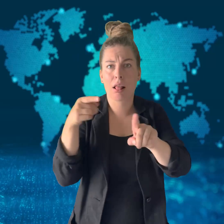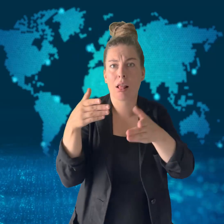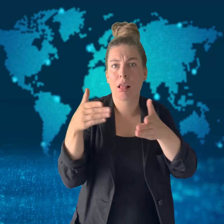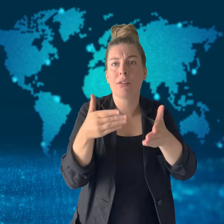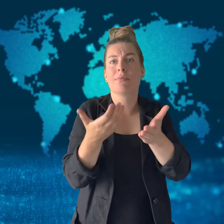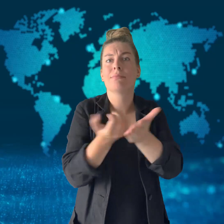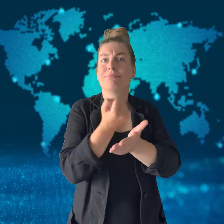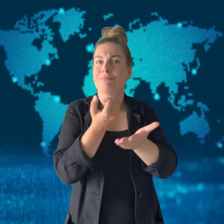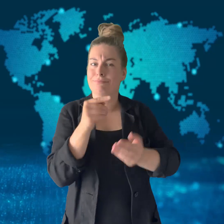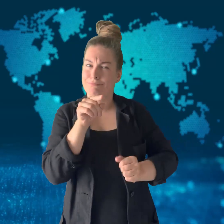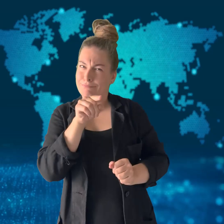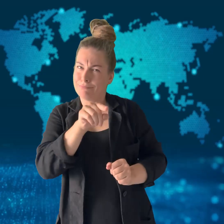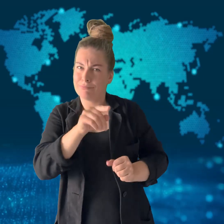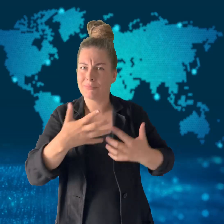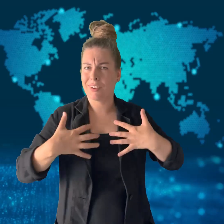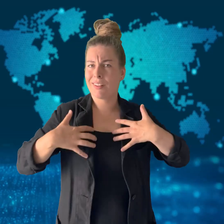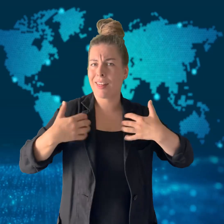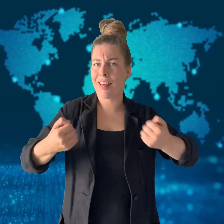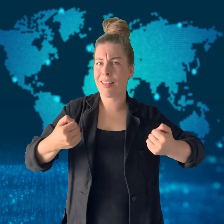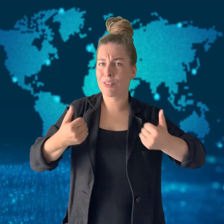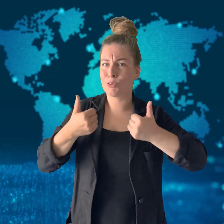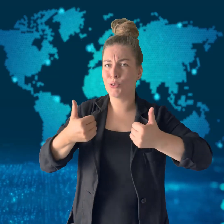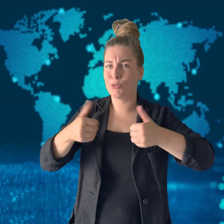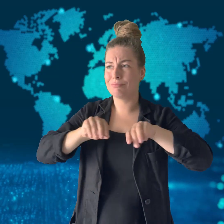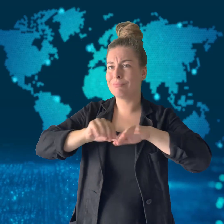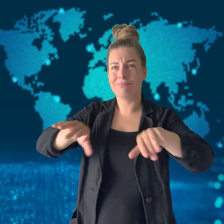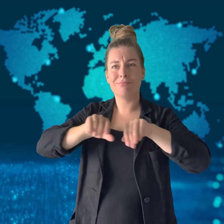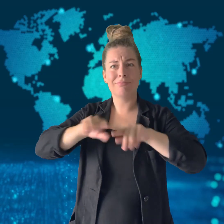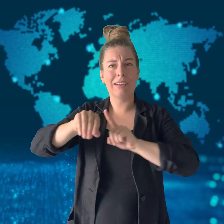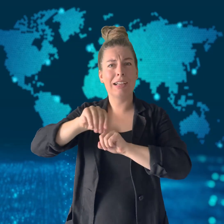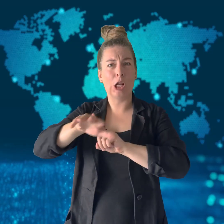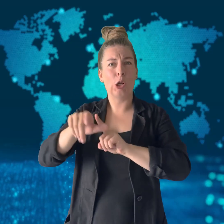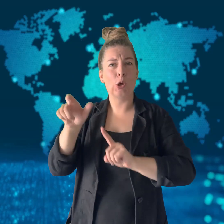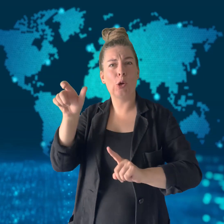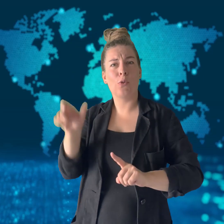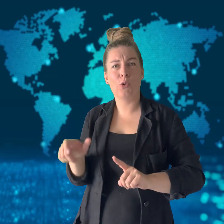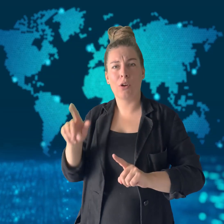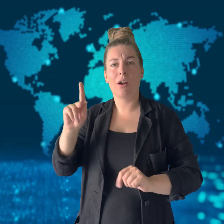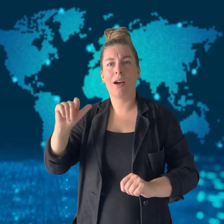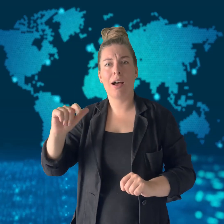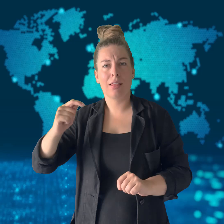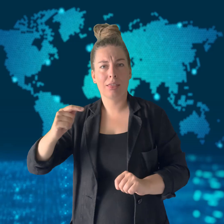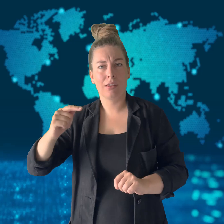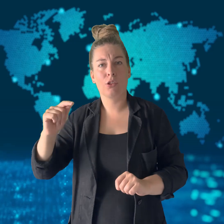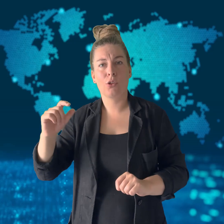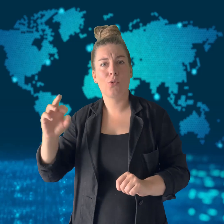The investigation led to a wellness influencer named Kat Torres.